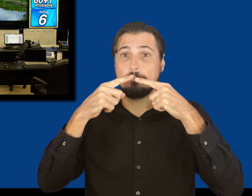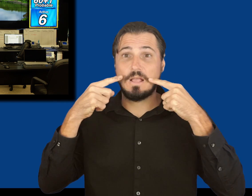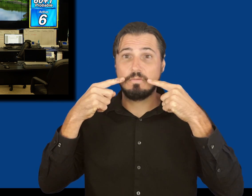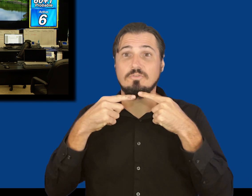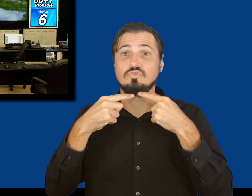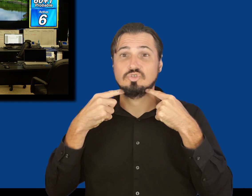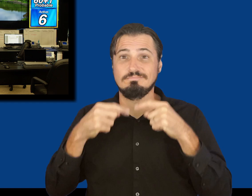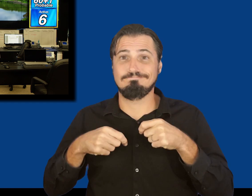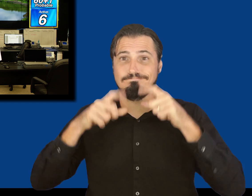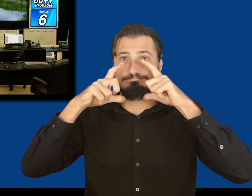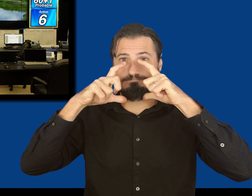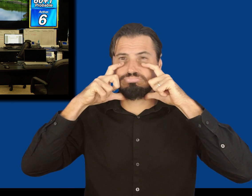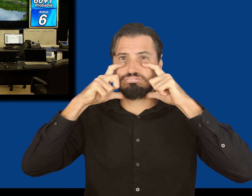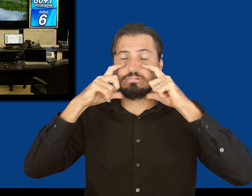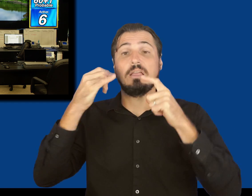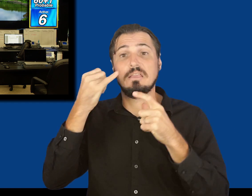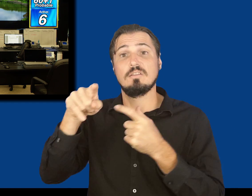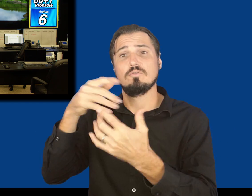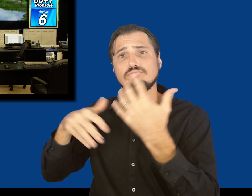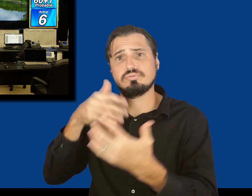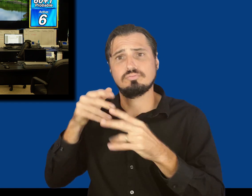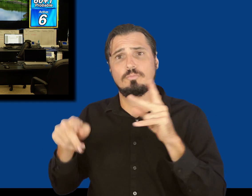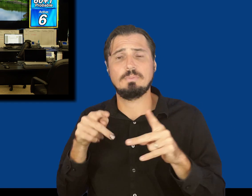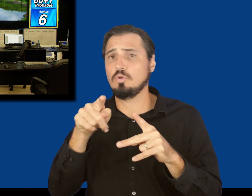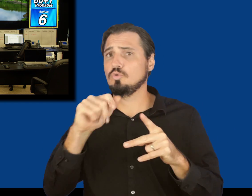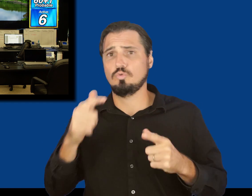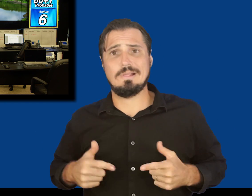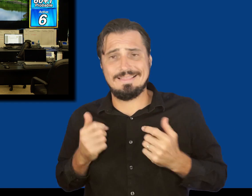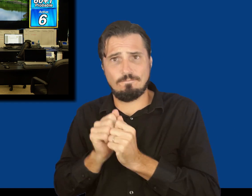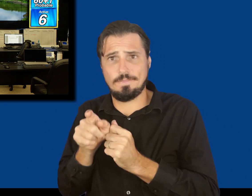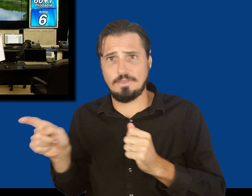and chin anytime you're on people you don't live with please keep your distance.